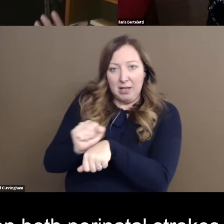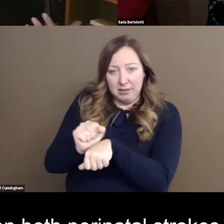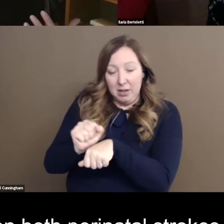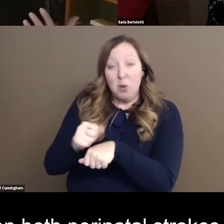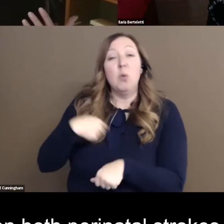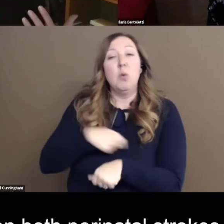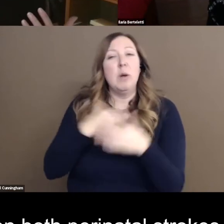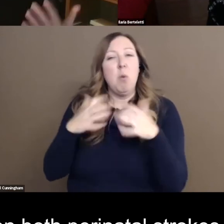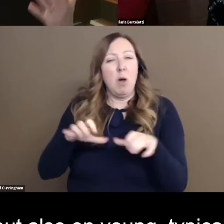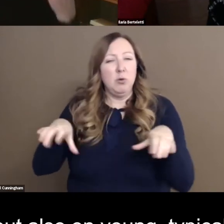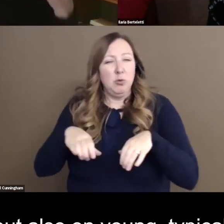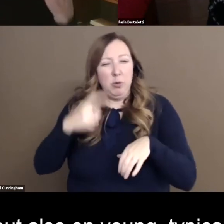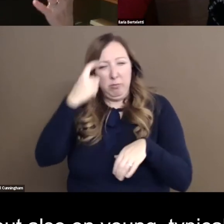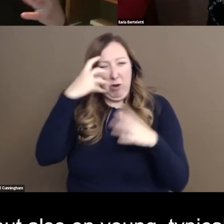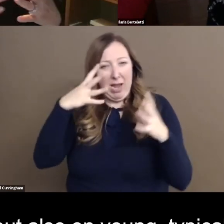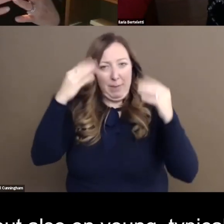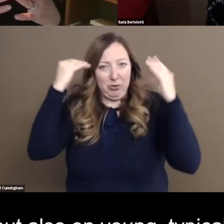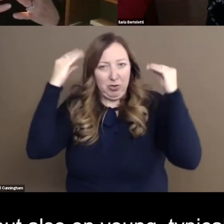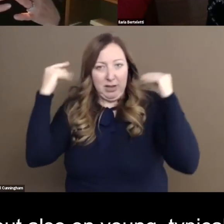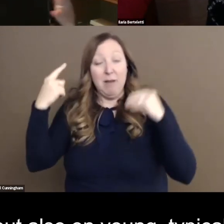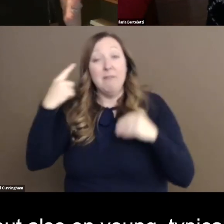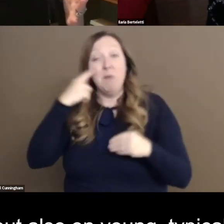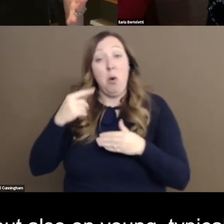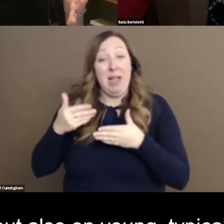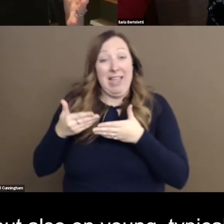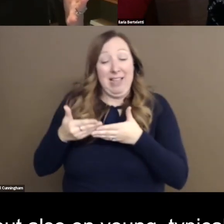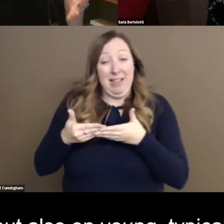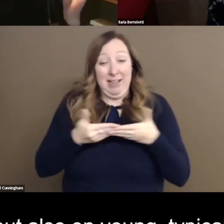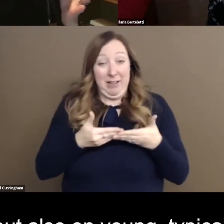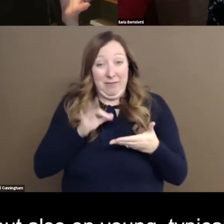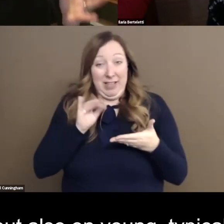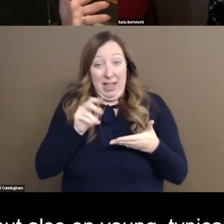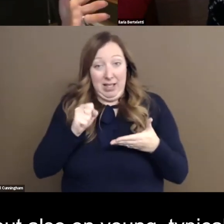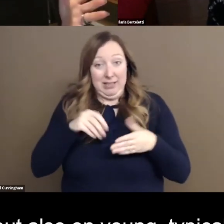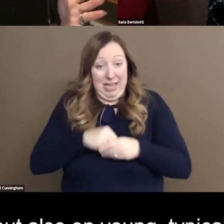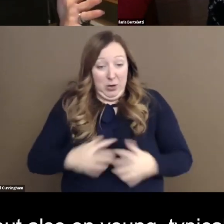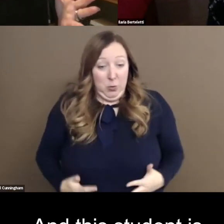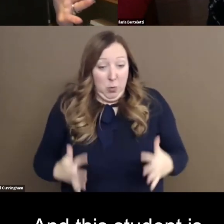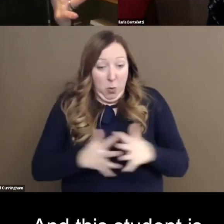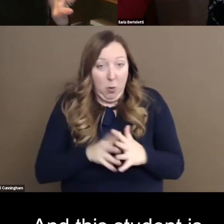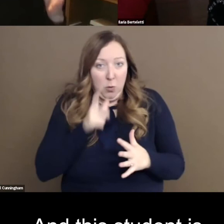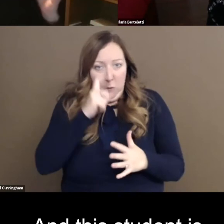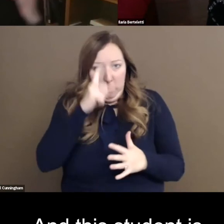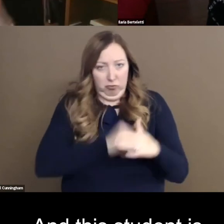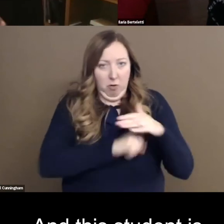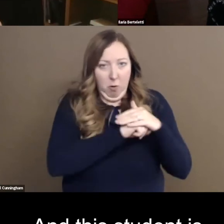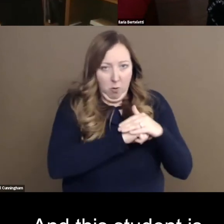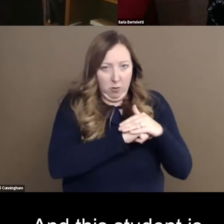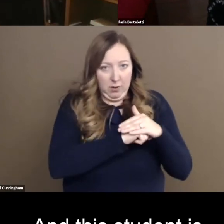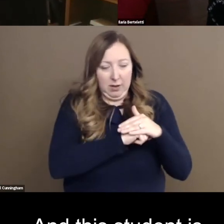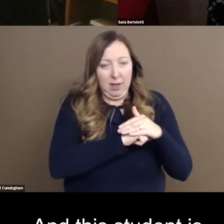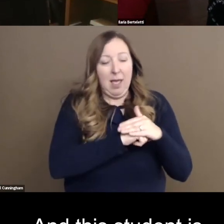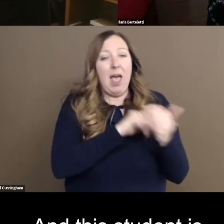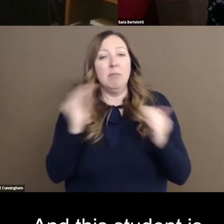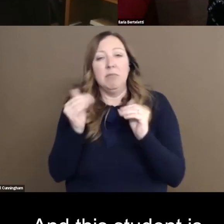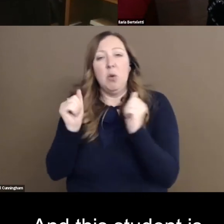hemisphere but also on young typically developing healthy kids